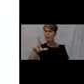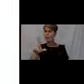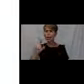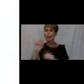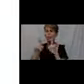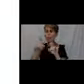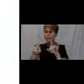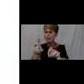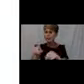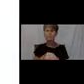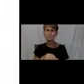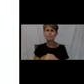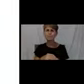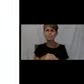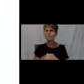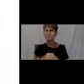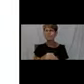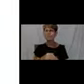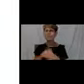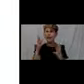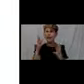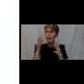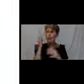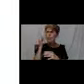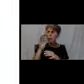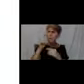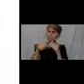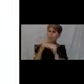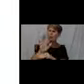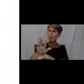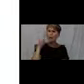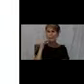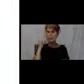of the attendees today about your experience with street medicine.